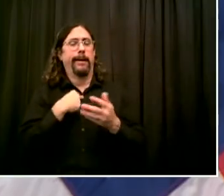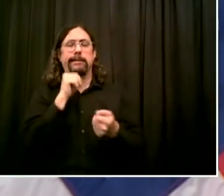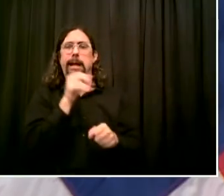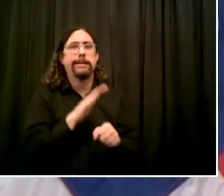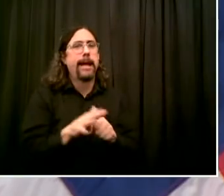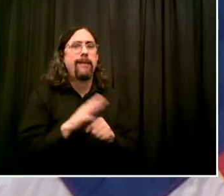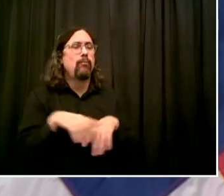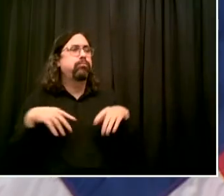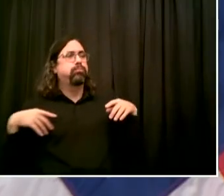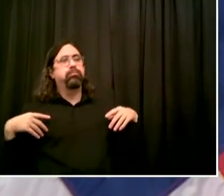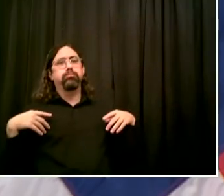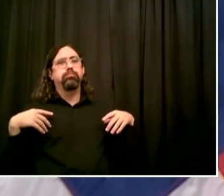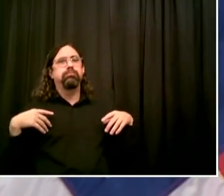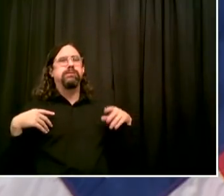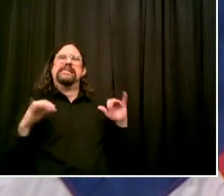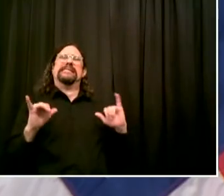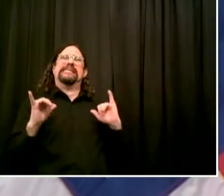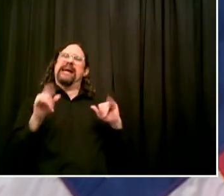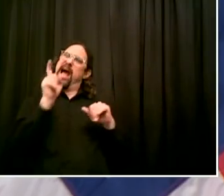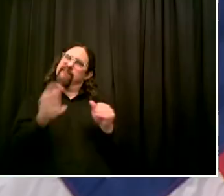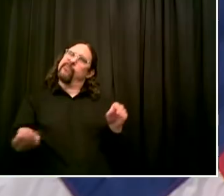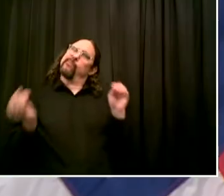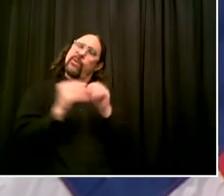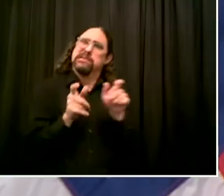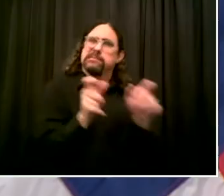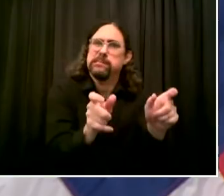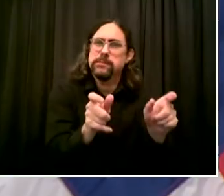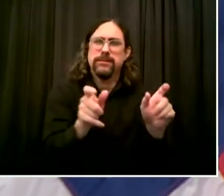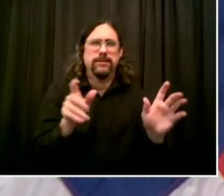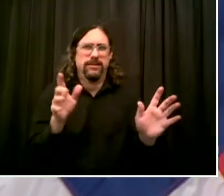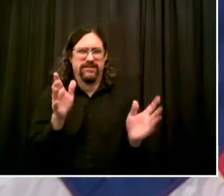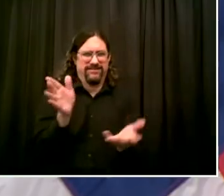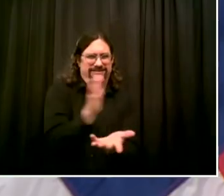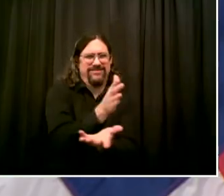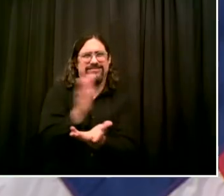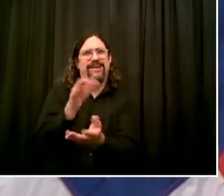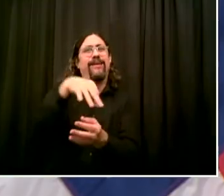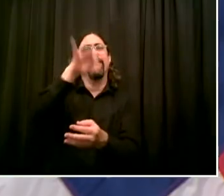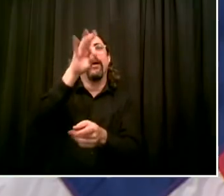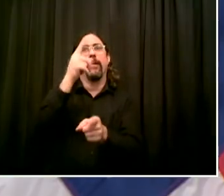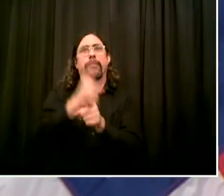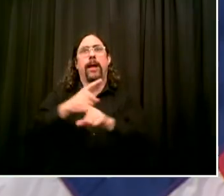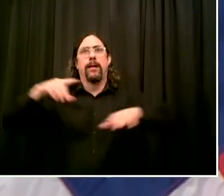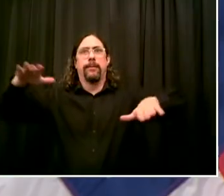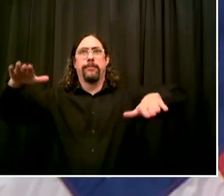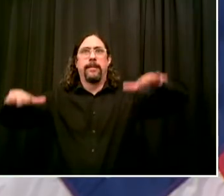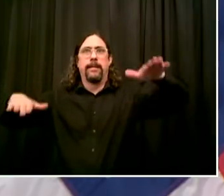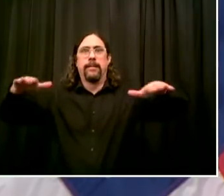GETTING THE MOST OUT OF THE ARREST THAT YOU MAKE AND BE PRECISE ABOUT WHERE VIOLENCE IS